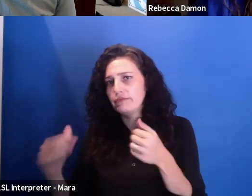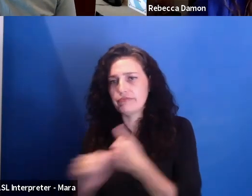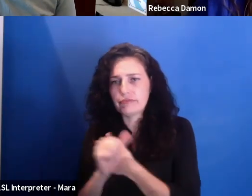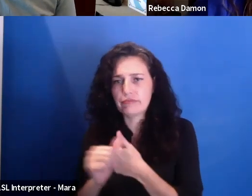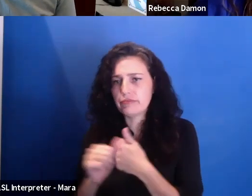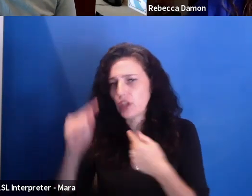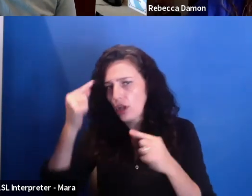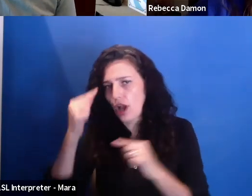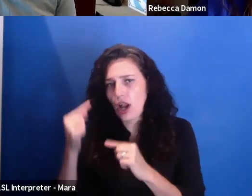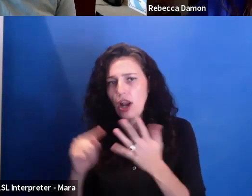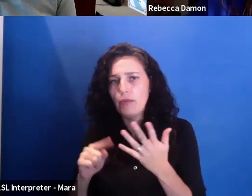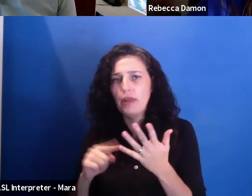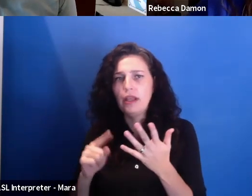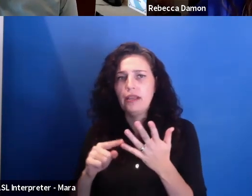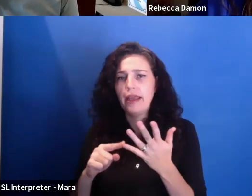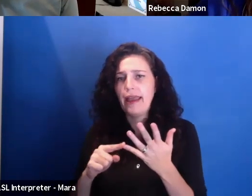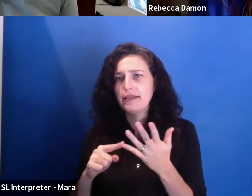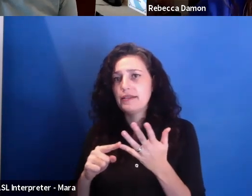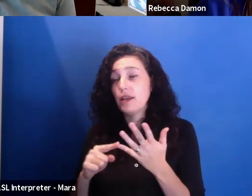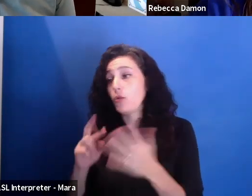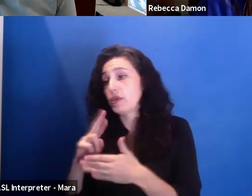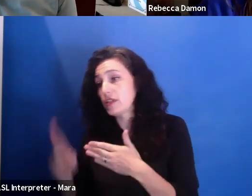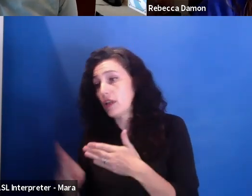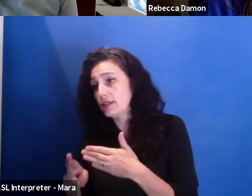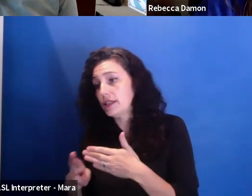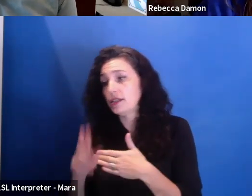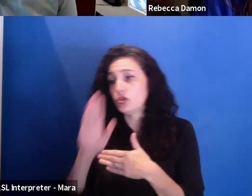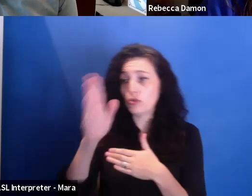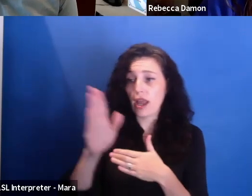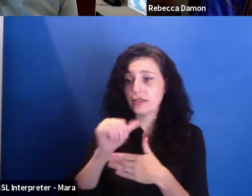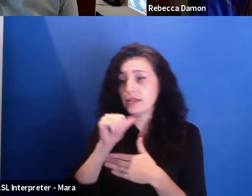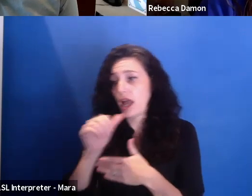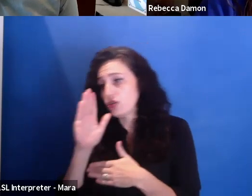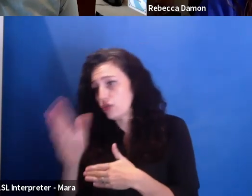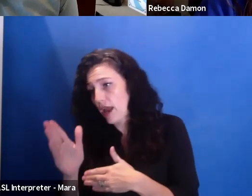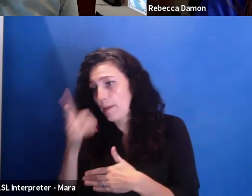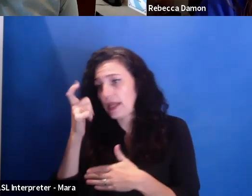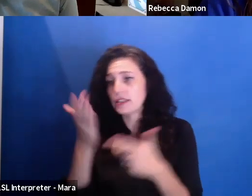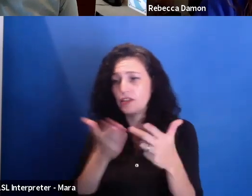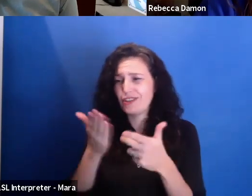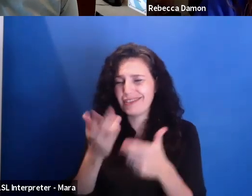or indirect result as performing services." You can see where this is going, back in during the pandemic. I can see. - "The performer